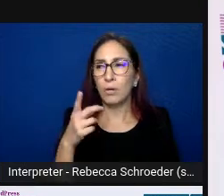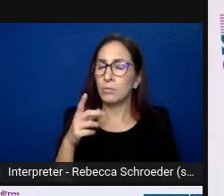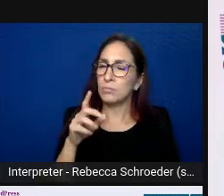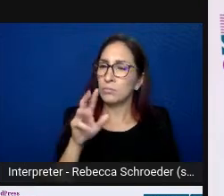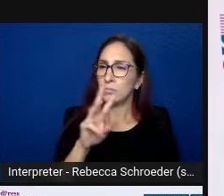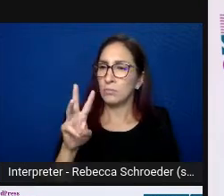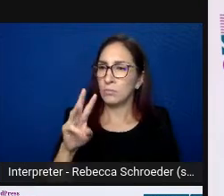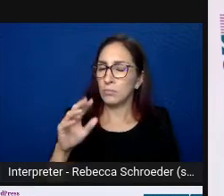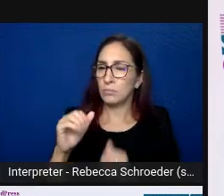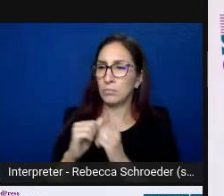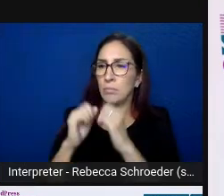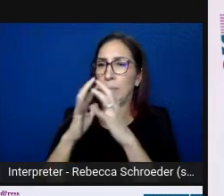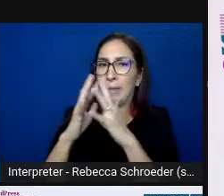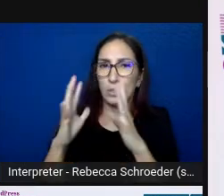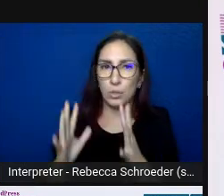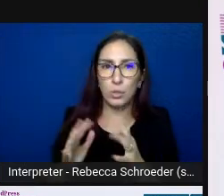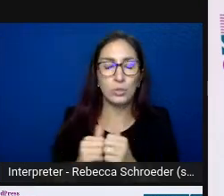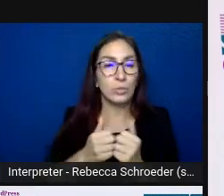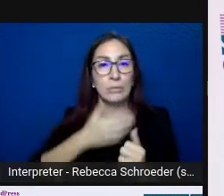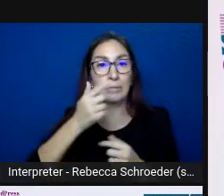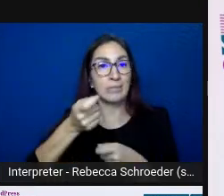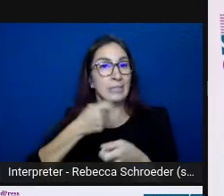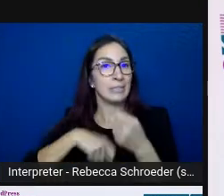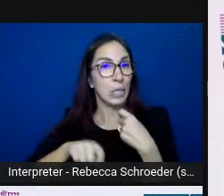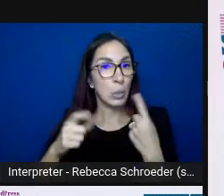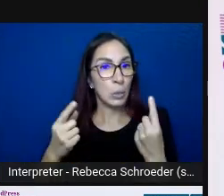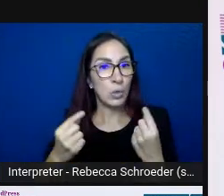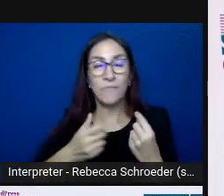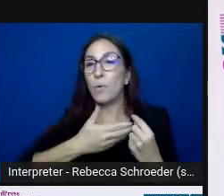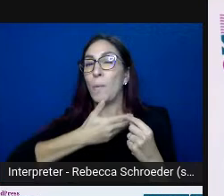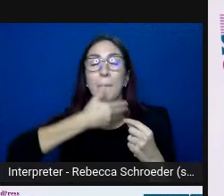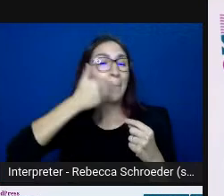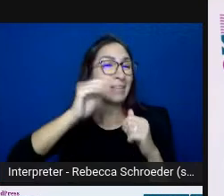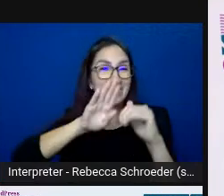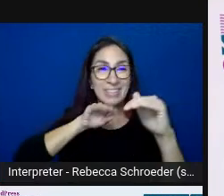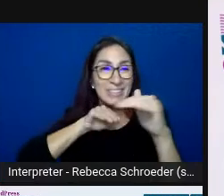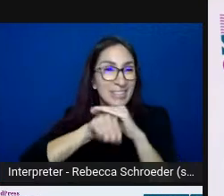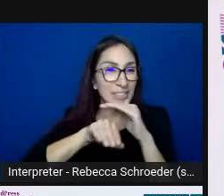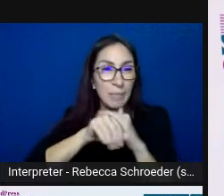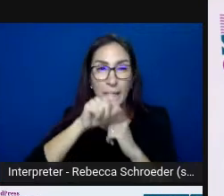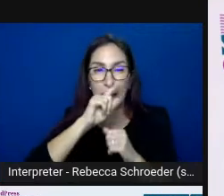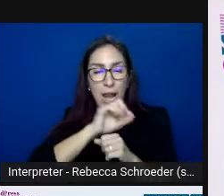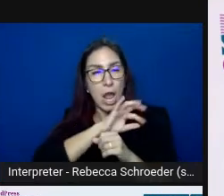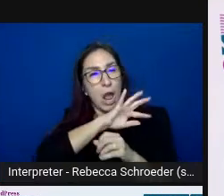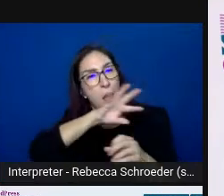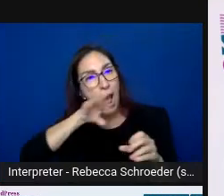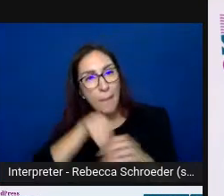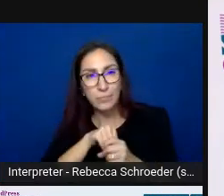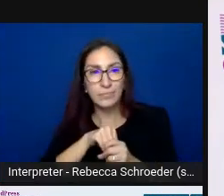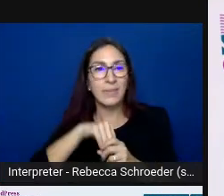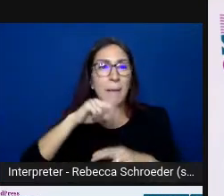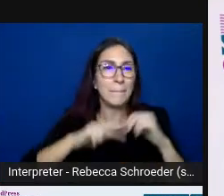For the best accessibility and a truly built-in process, and I'm going to go back through this several times